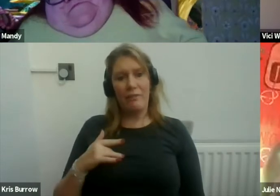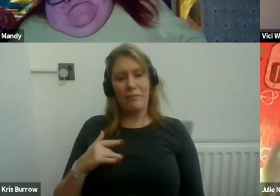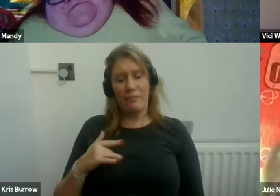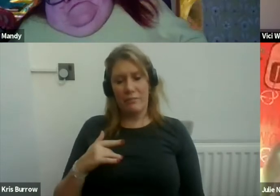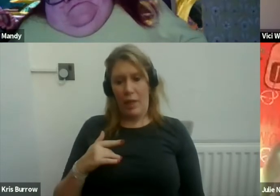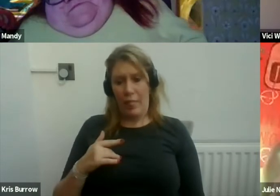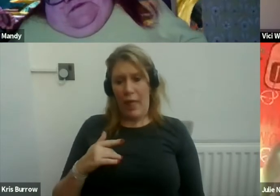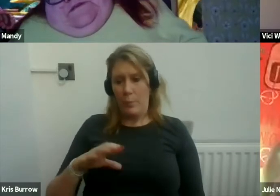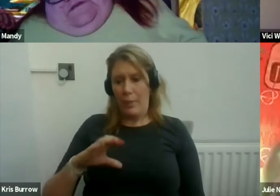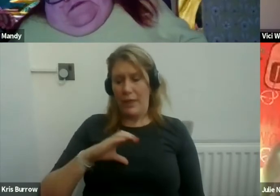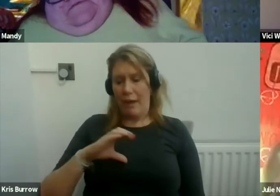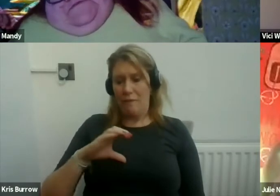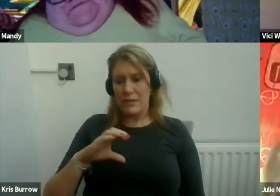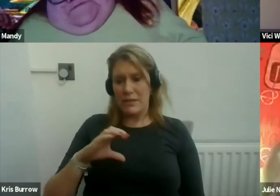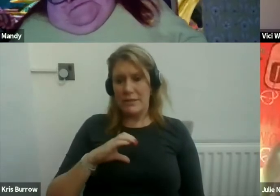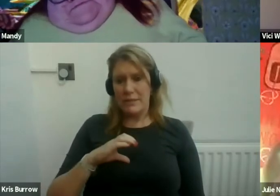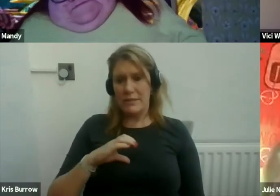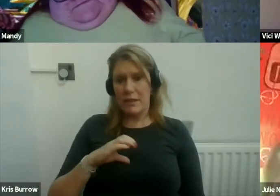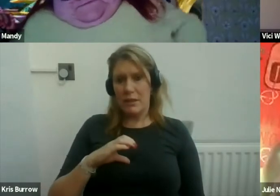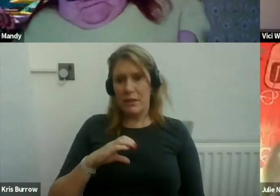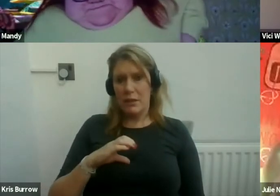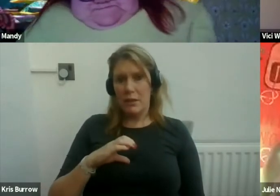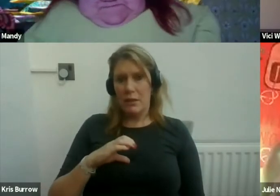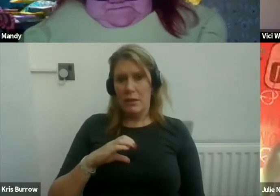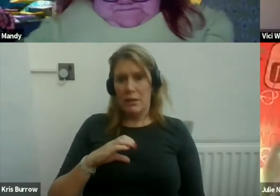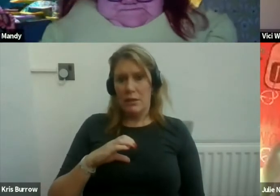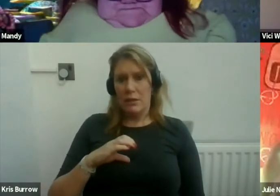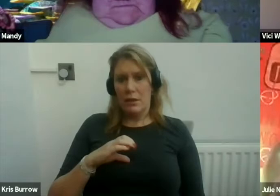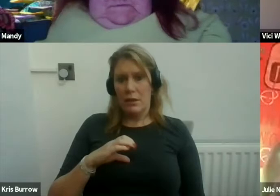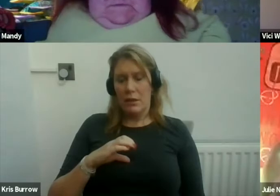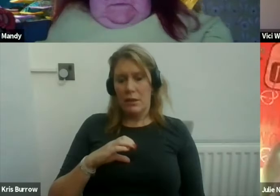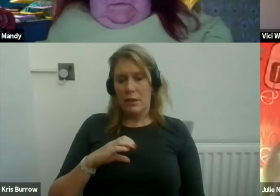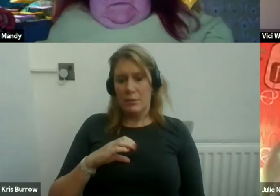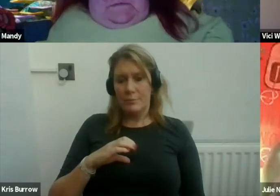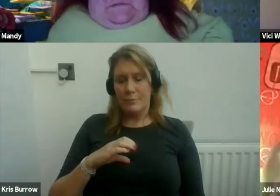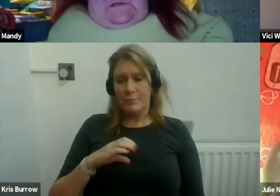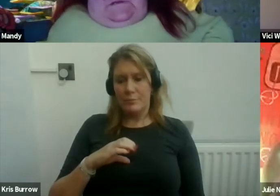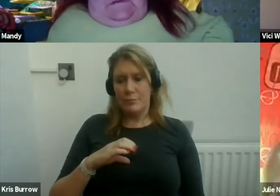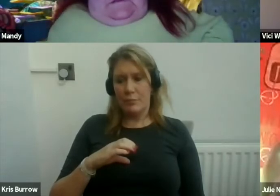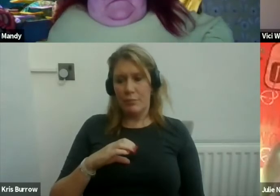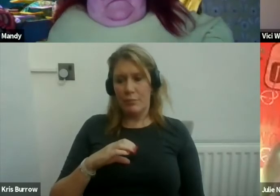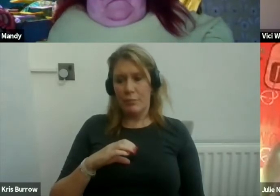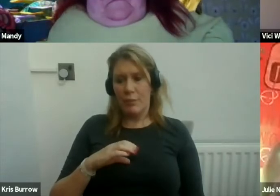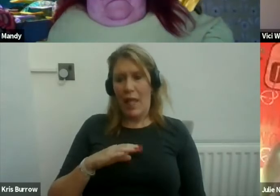wasn't it. They weren't typical in any way. No.